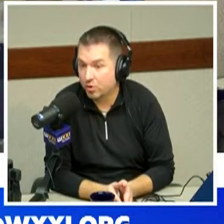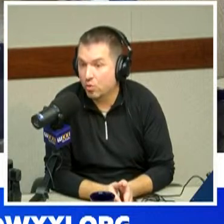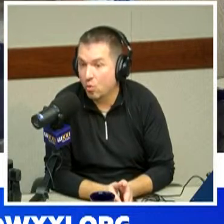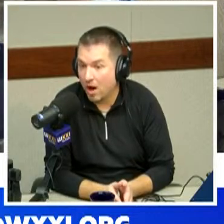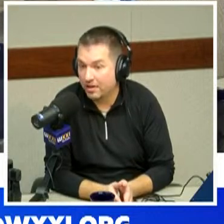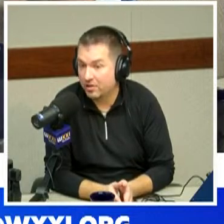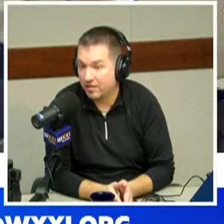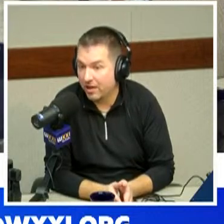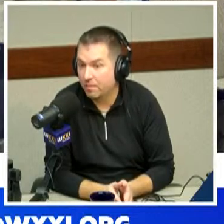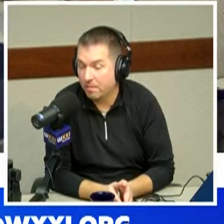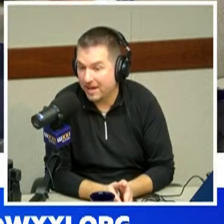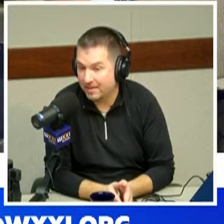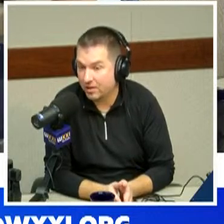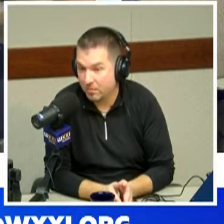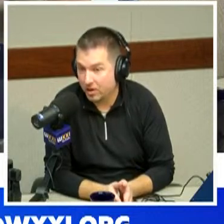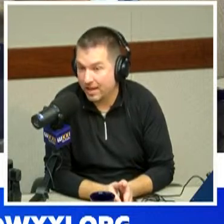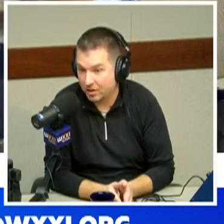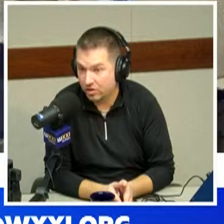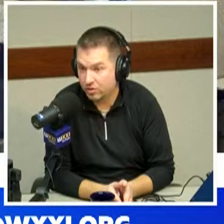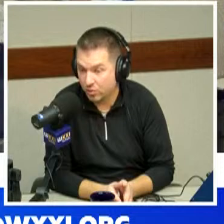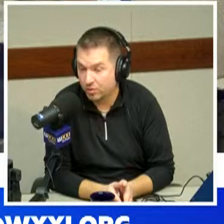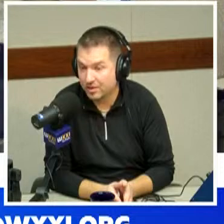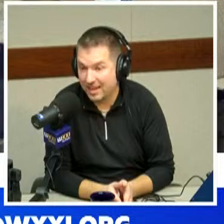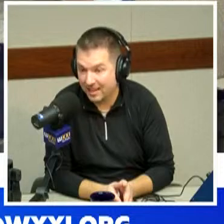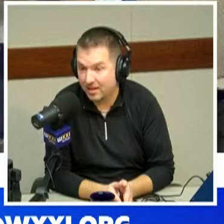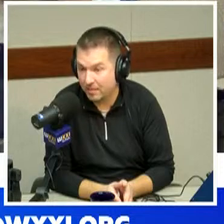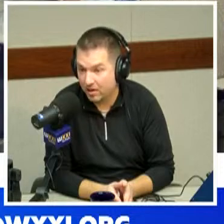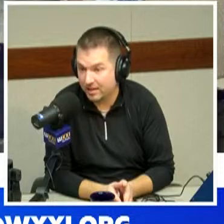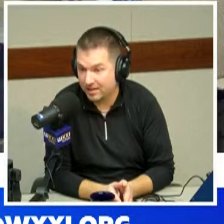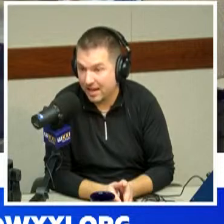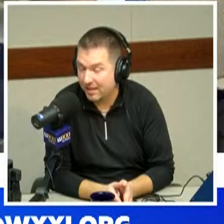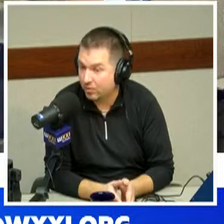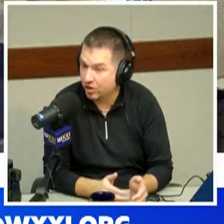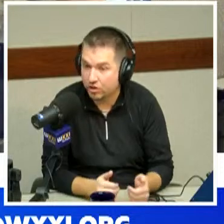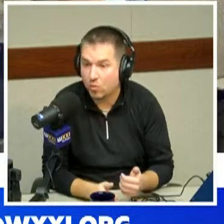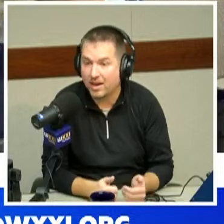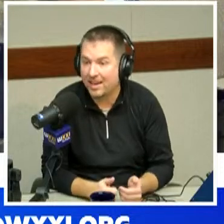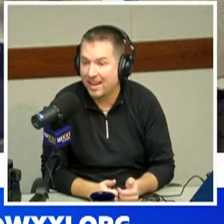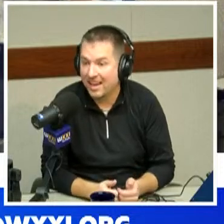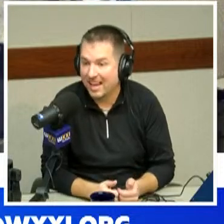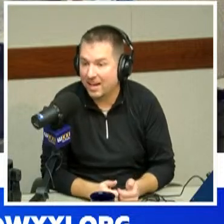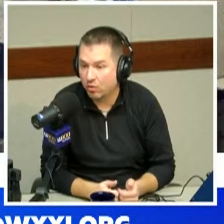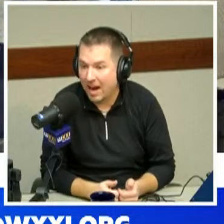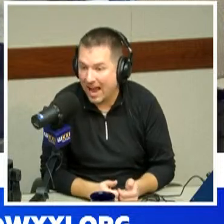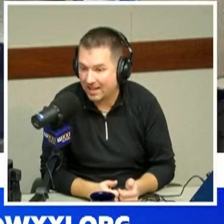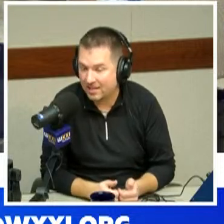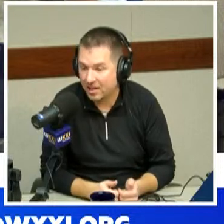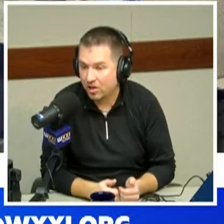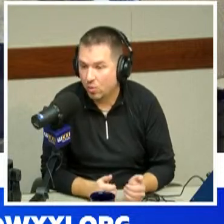who want to develop basic communication Tools in American Sign Language and just want to interact